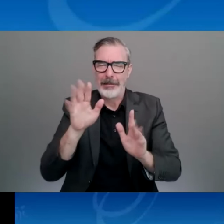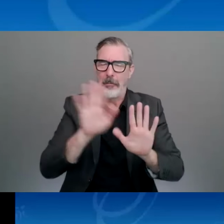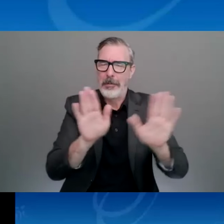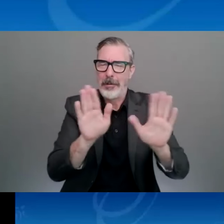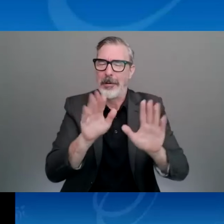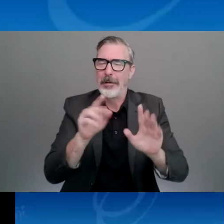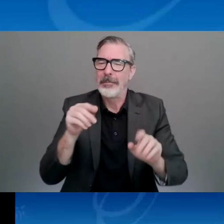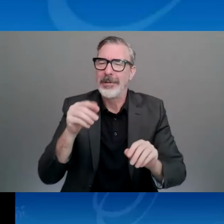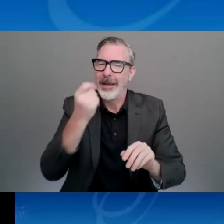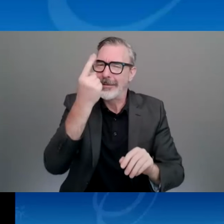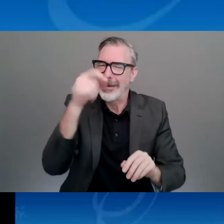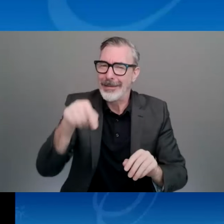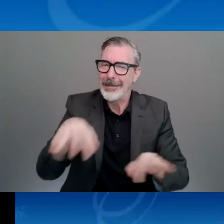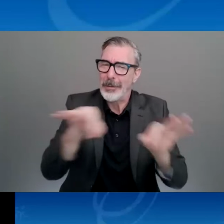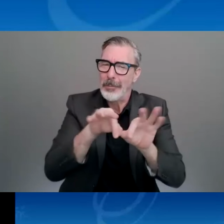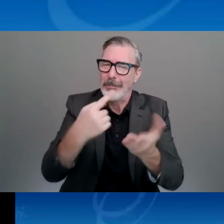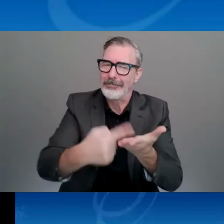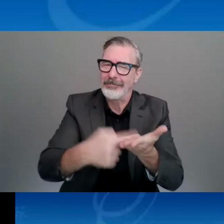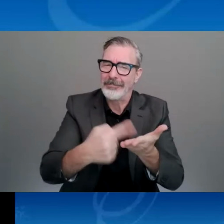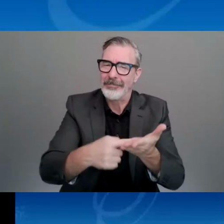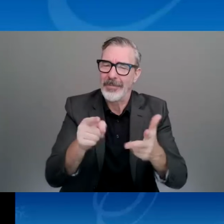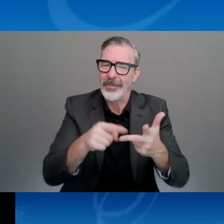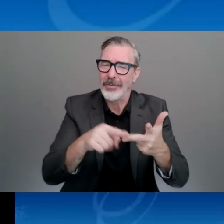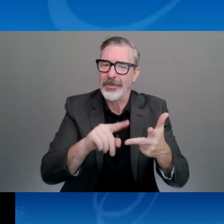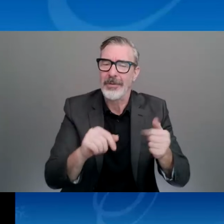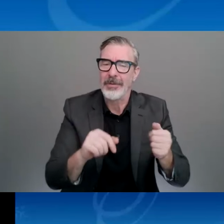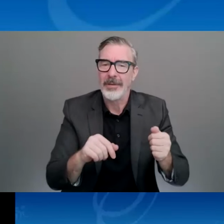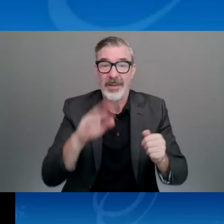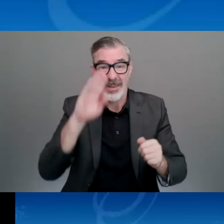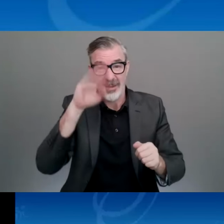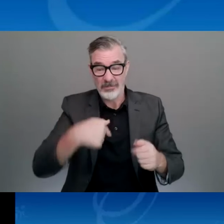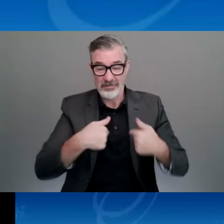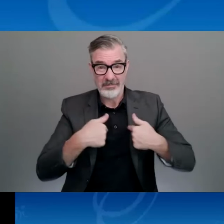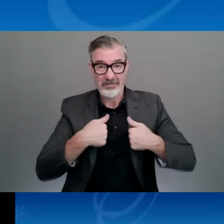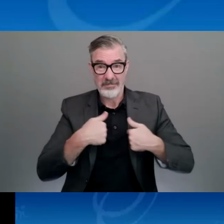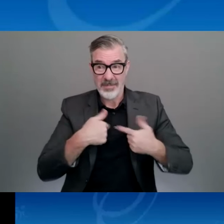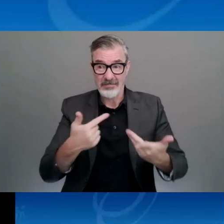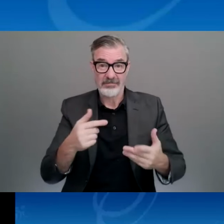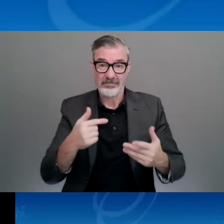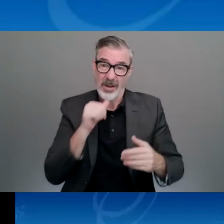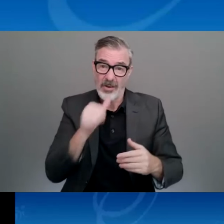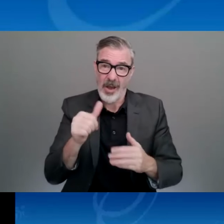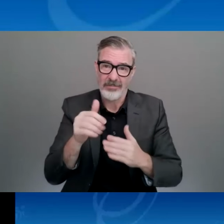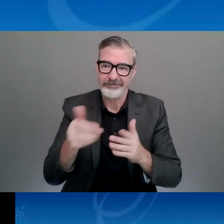I'm not and a person. I'm not a person who's in a position of leadership, who like a paid position